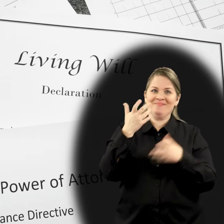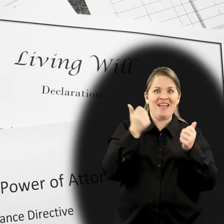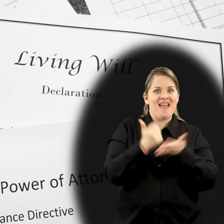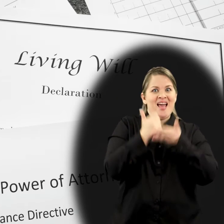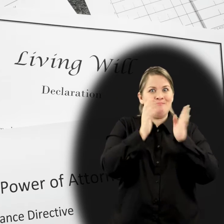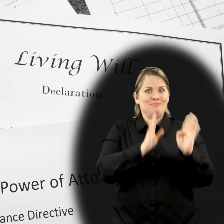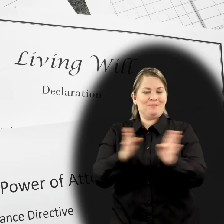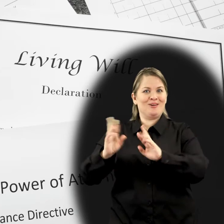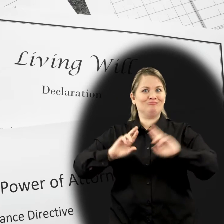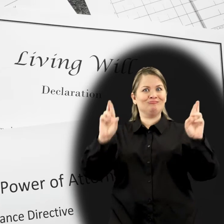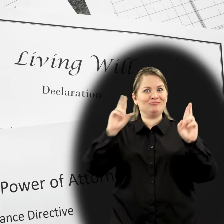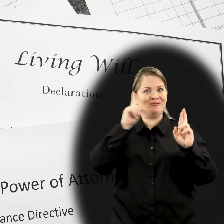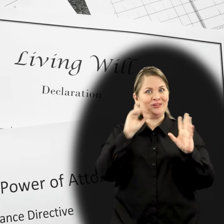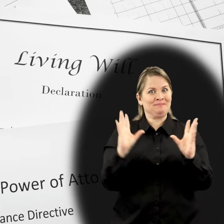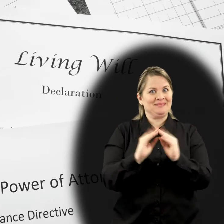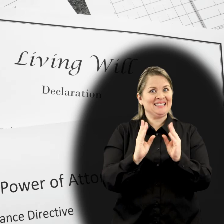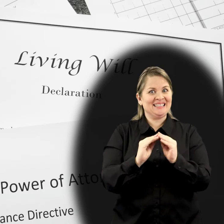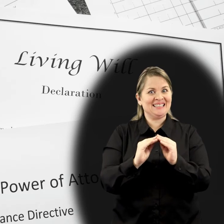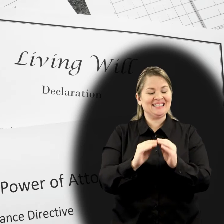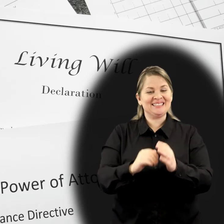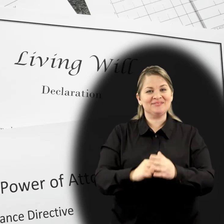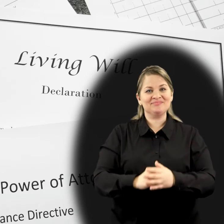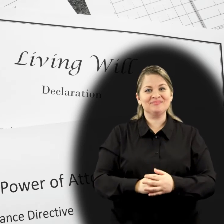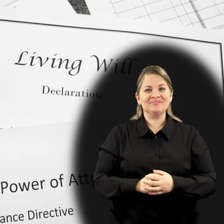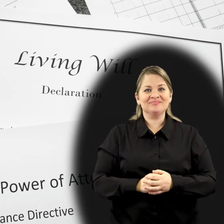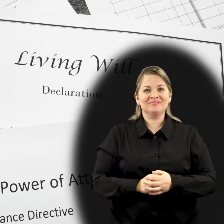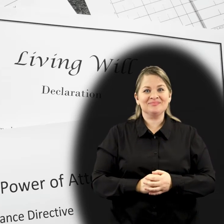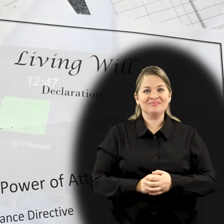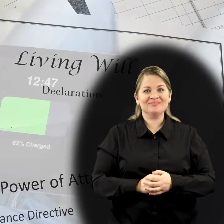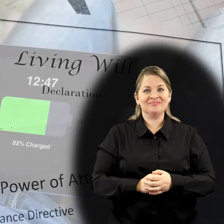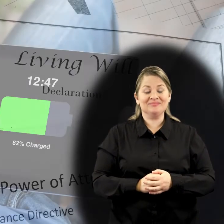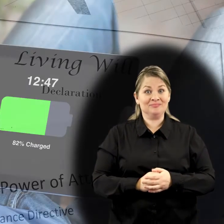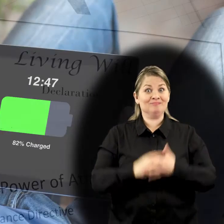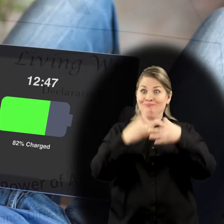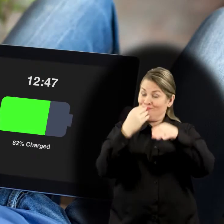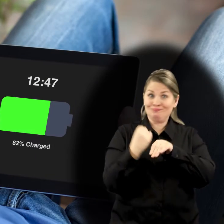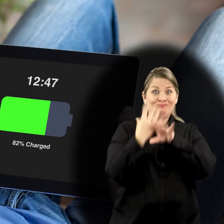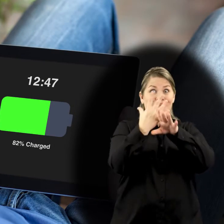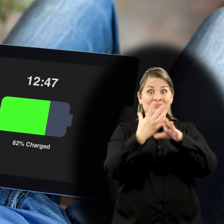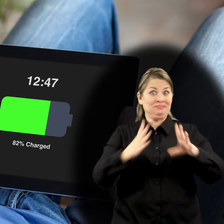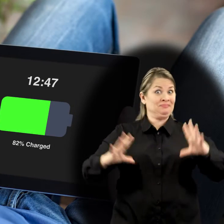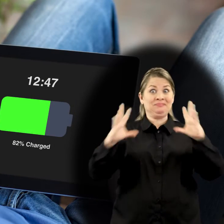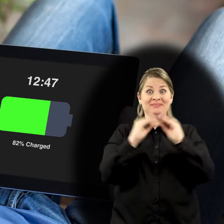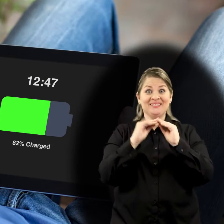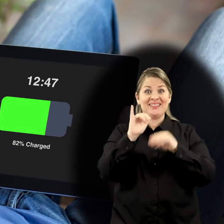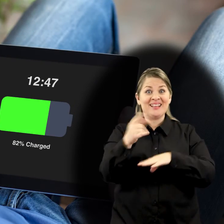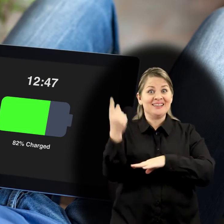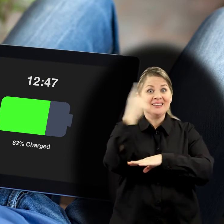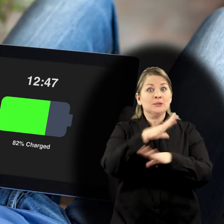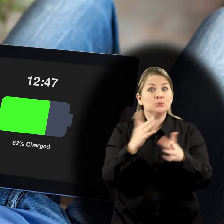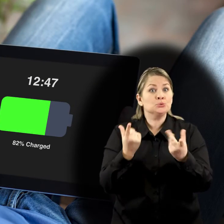and it's a good strategy whenever you work with an on-site interpreter. The day of the session: